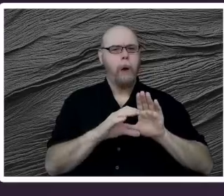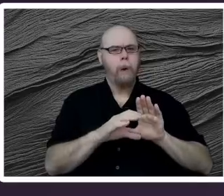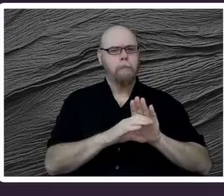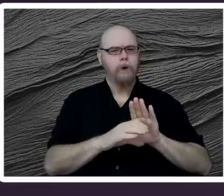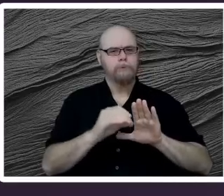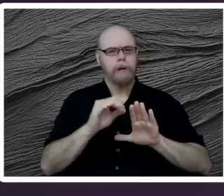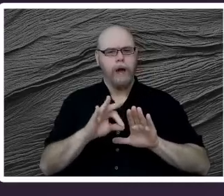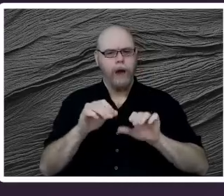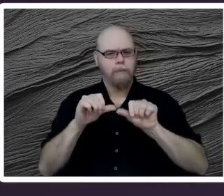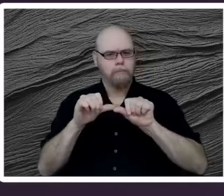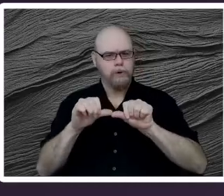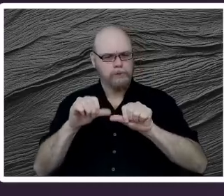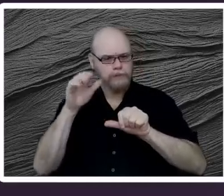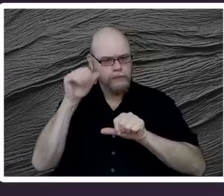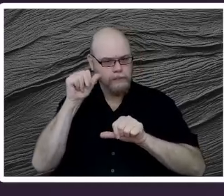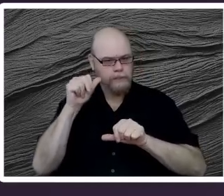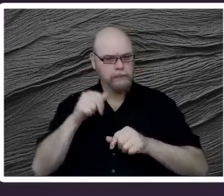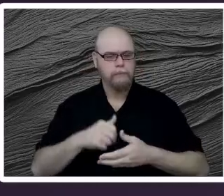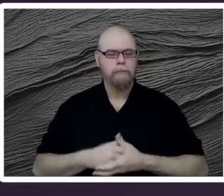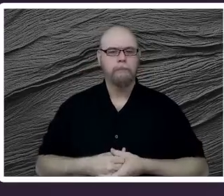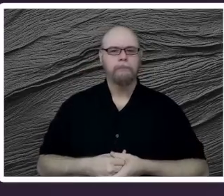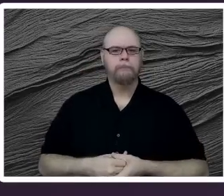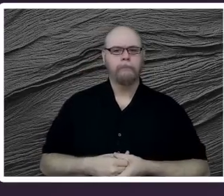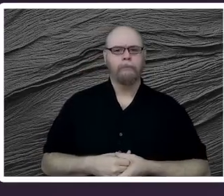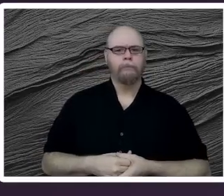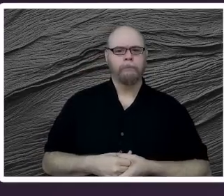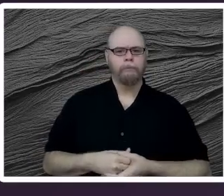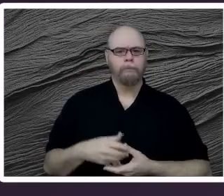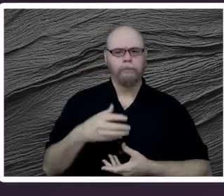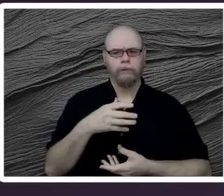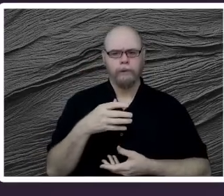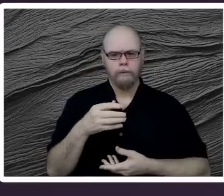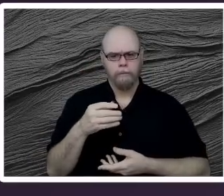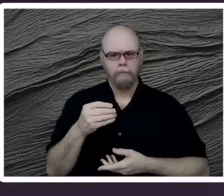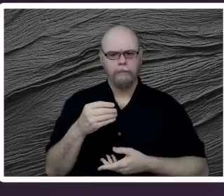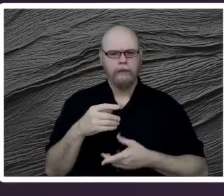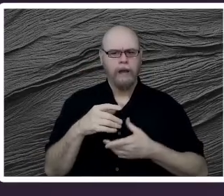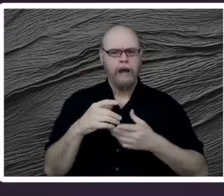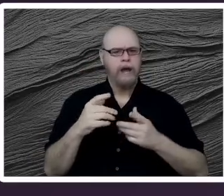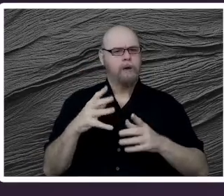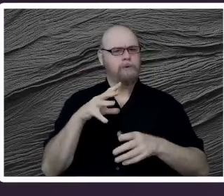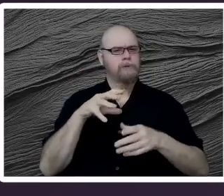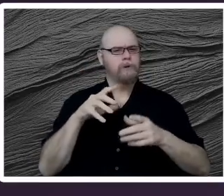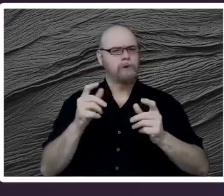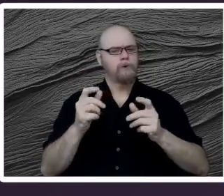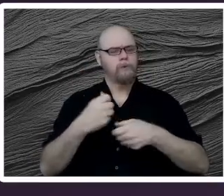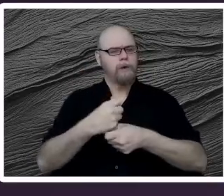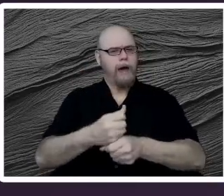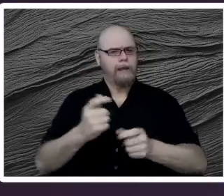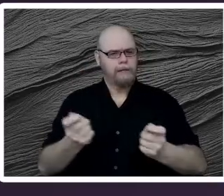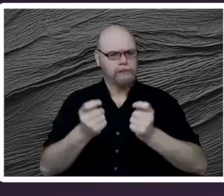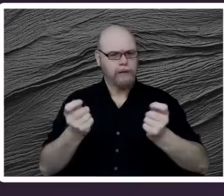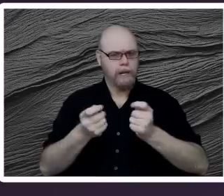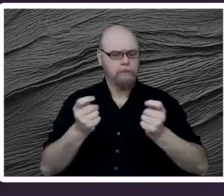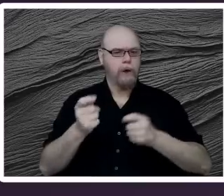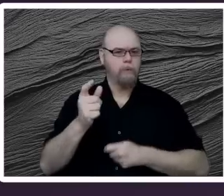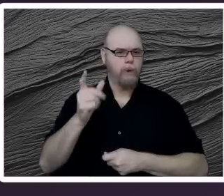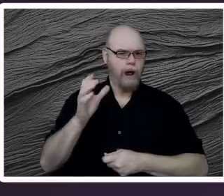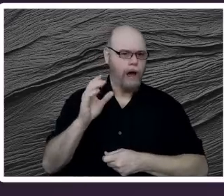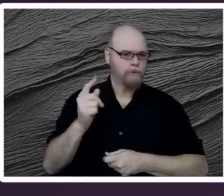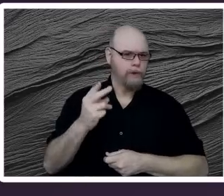exhibition was created in celebration of the 100th anniversary of the 19th Amendment. Again,